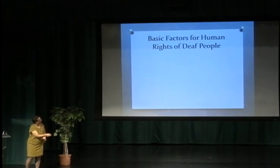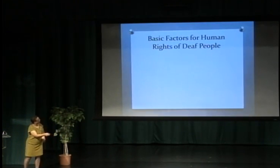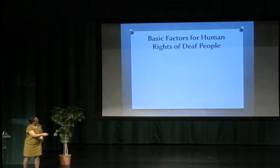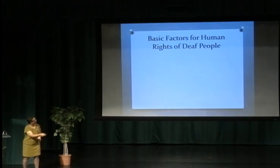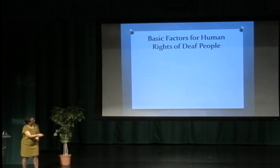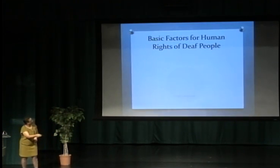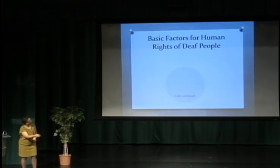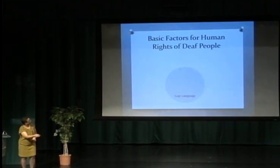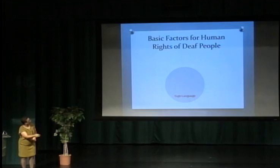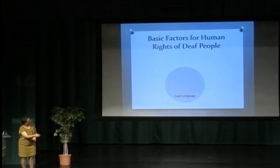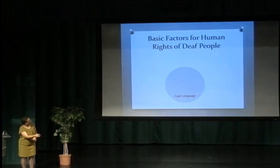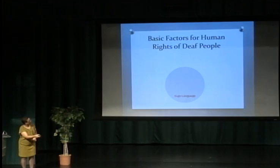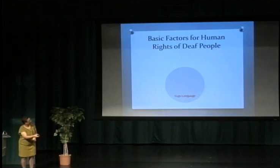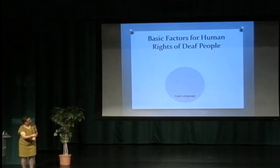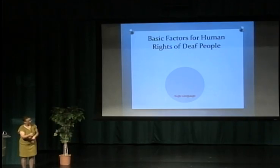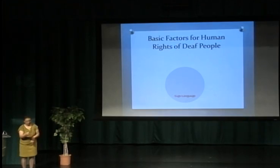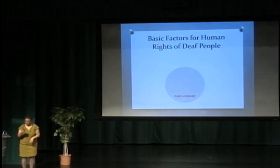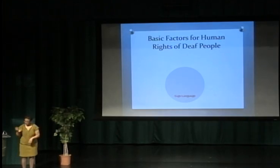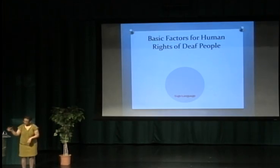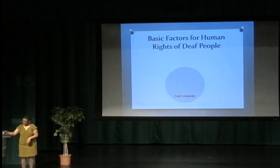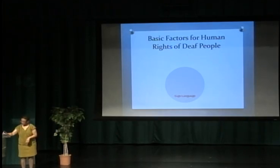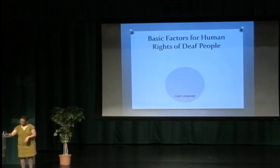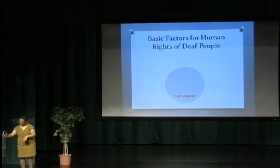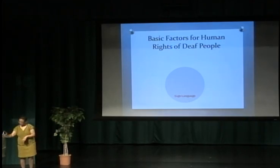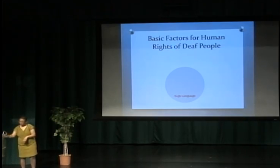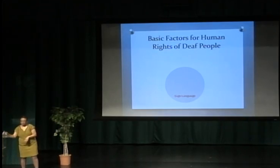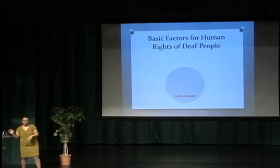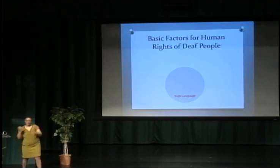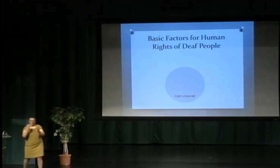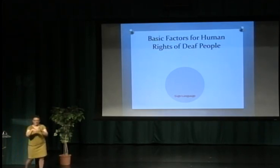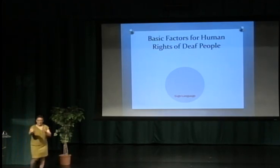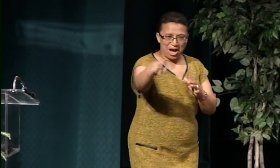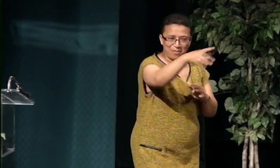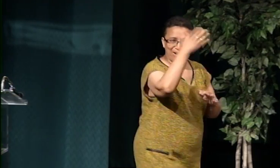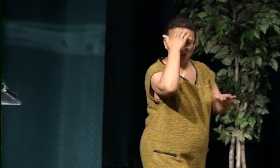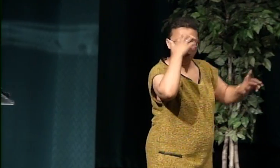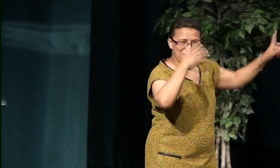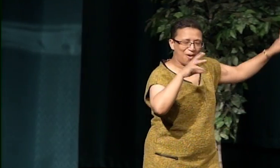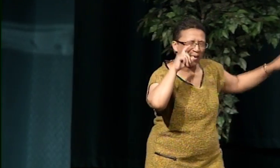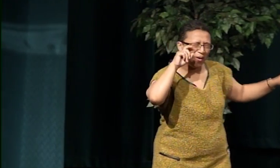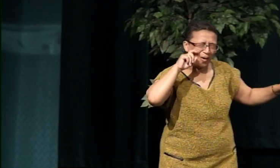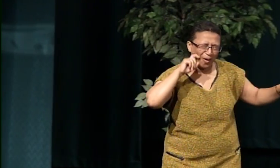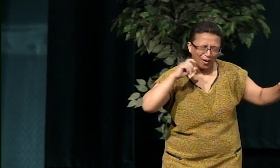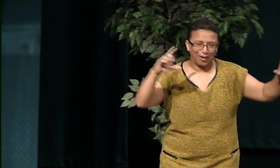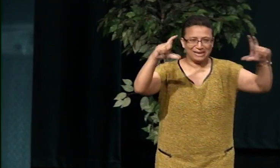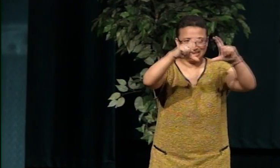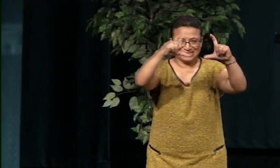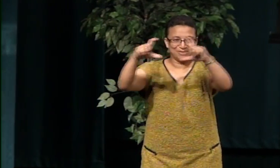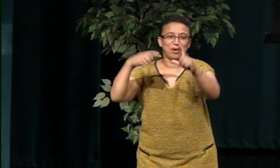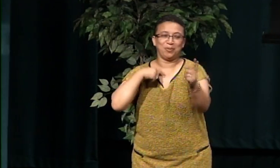Some of you know this.